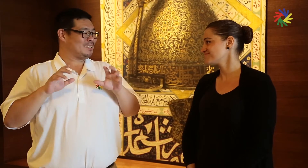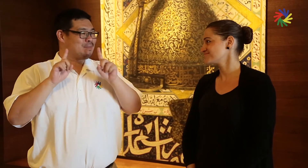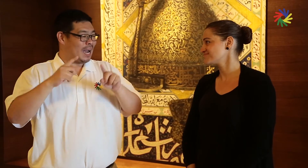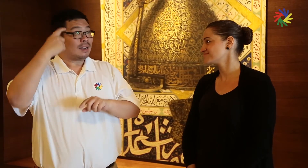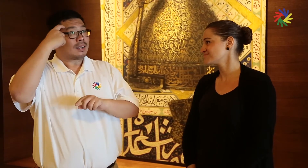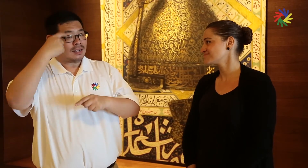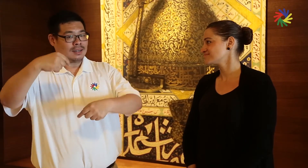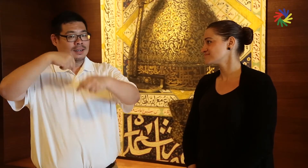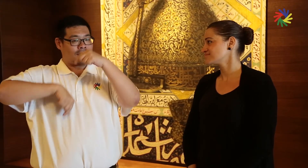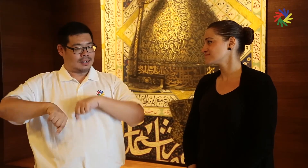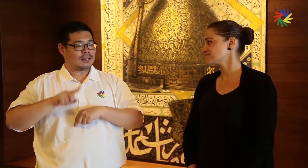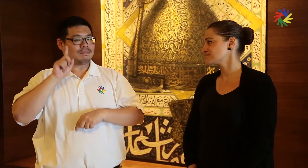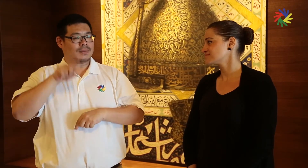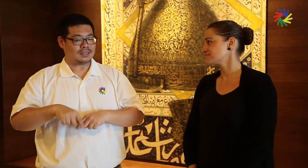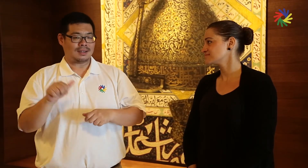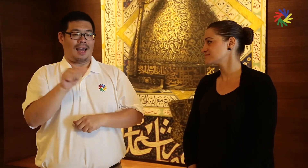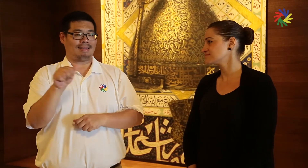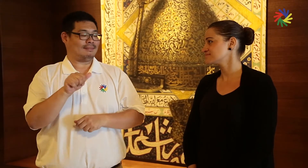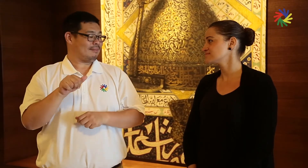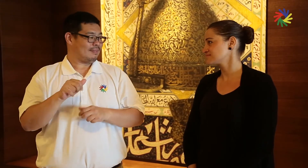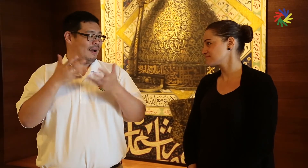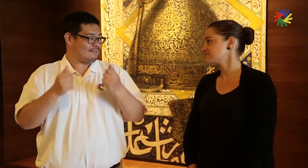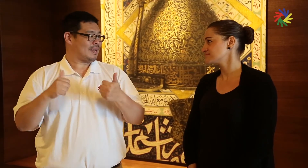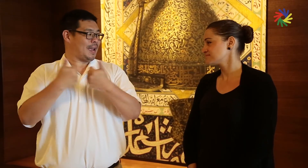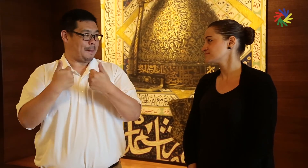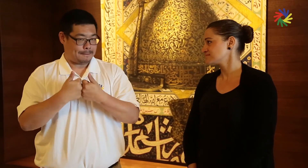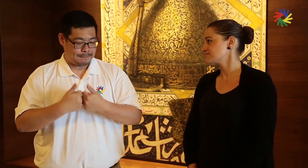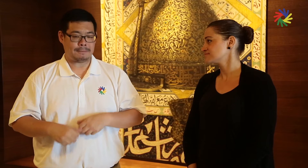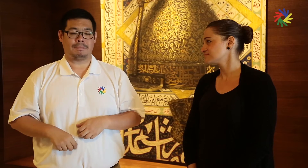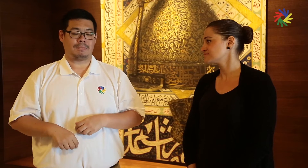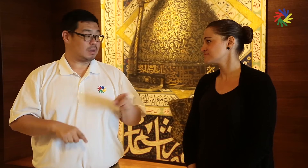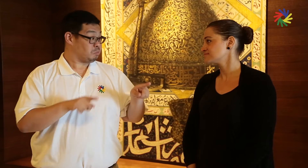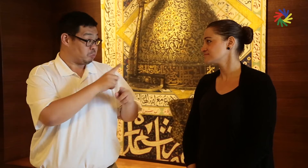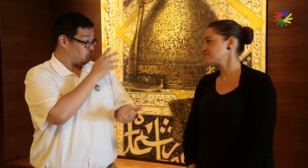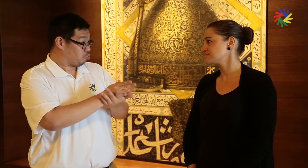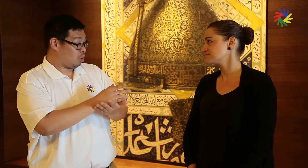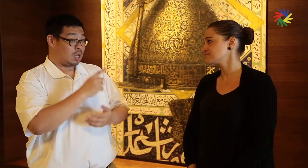Deaf athletes deserve to compete. Financing the Games is widely prevalent everywhere even